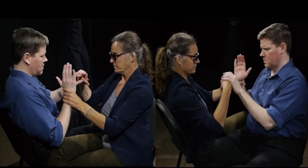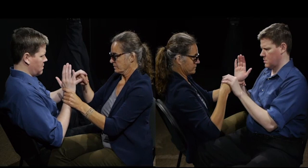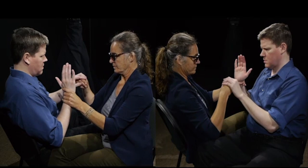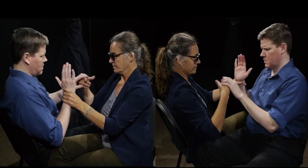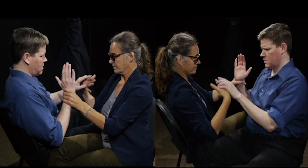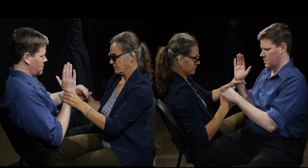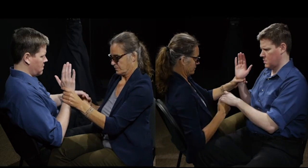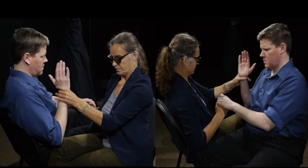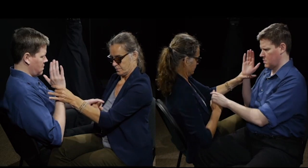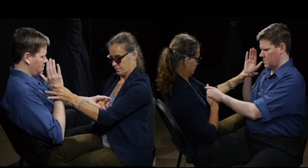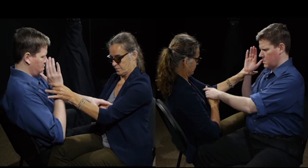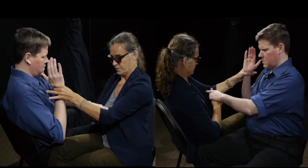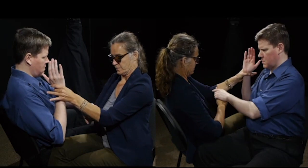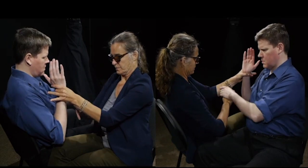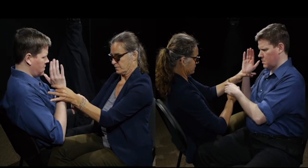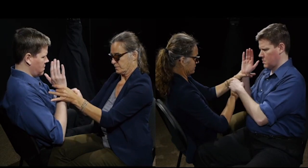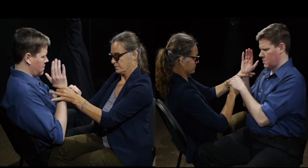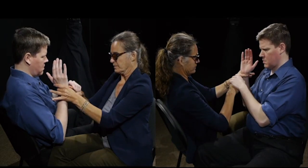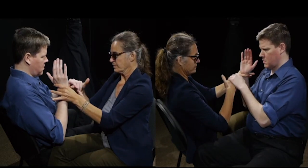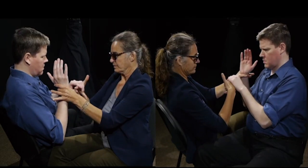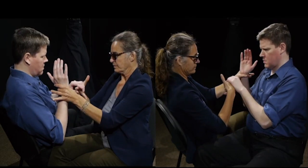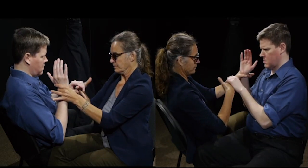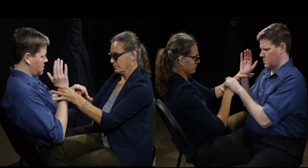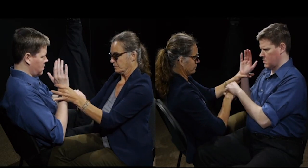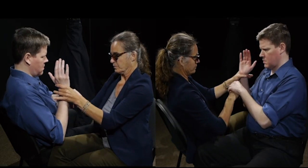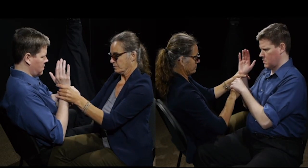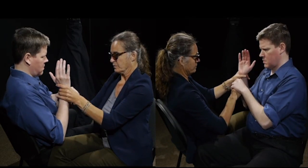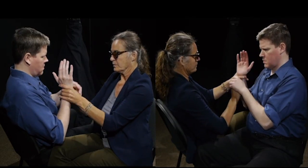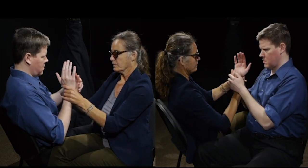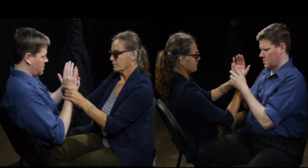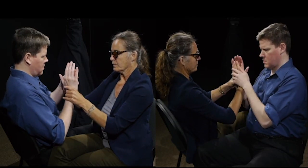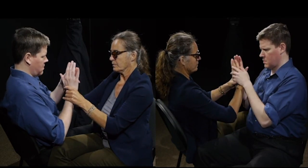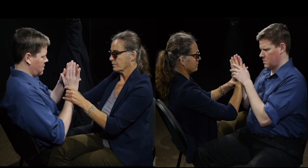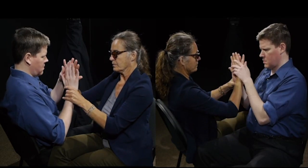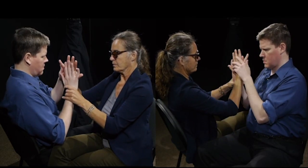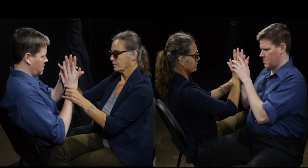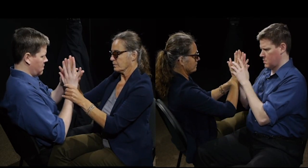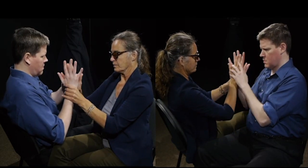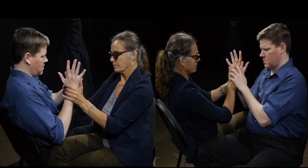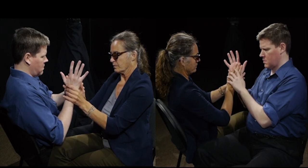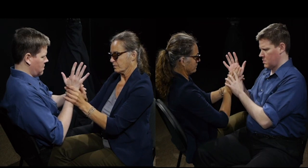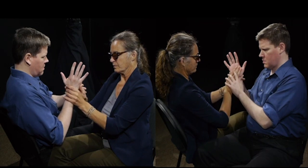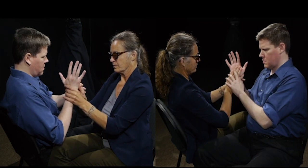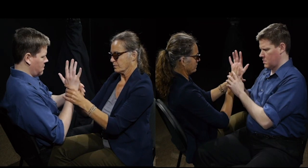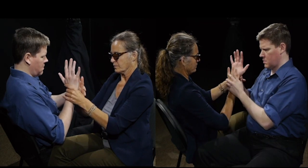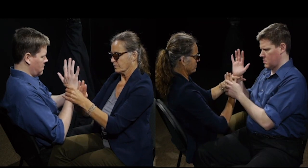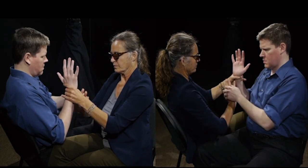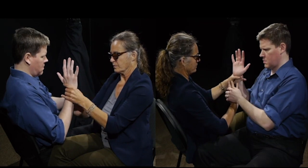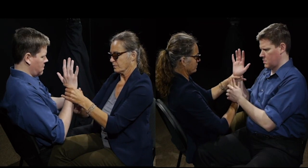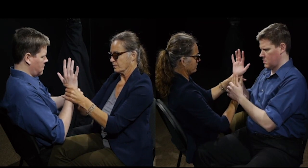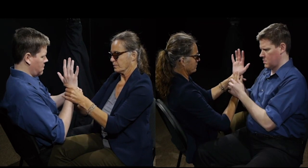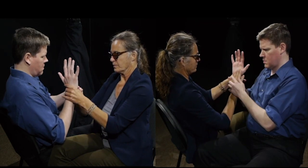The second unit is the PO, which you then produce according to my prompt. The third unit is produced by my non-dominant hand here, Hand Three,